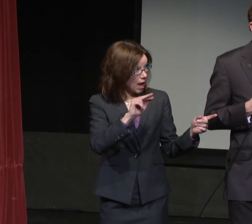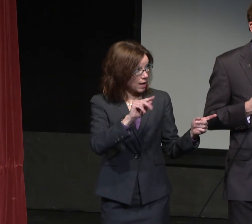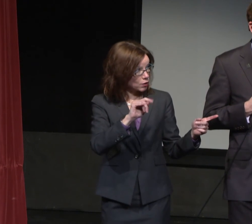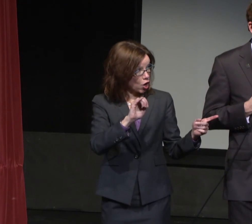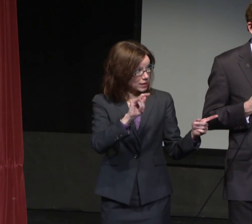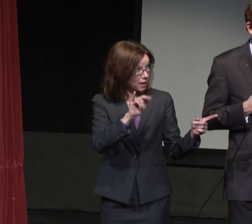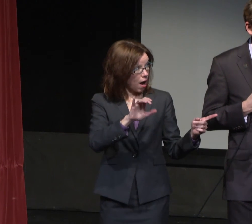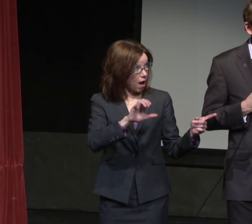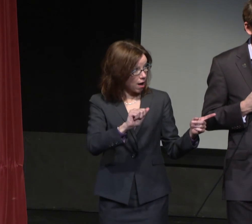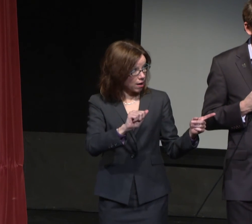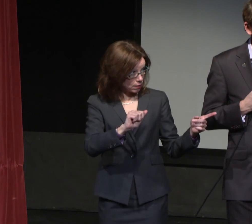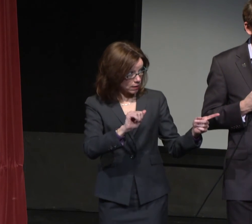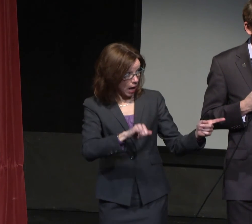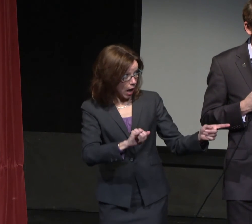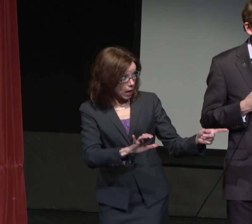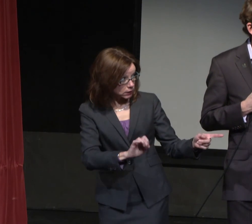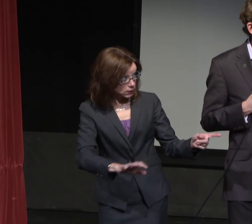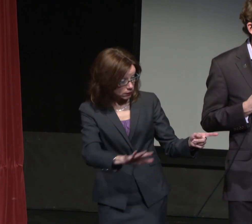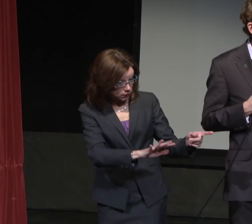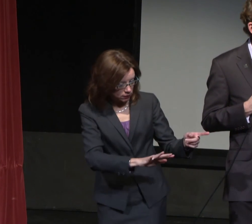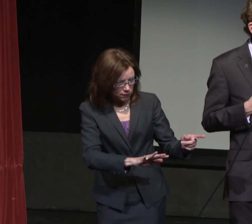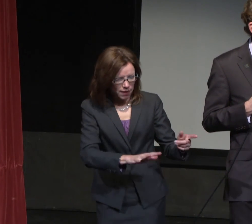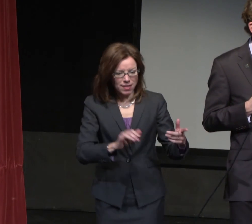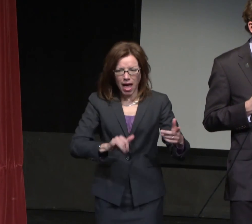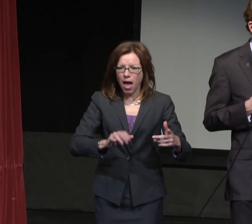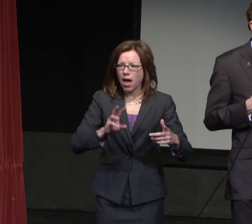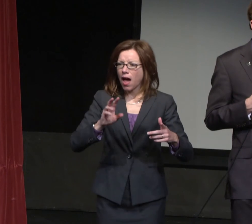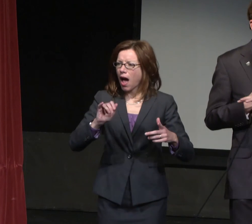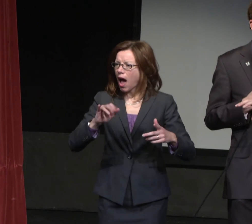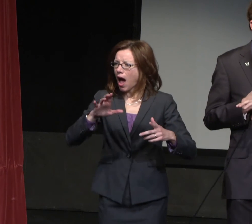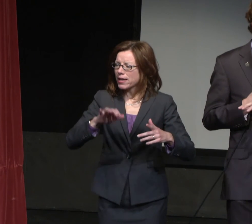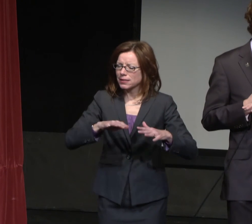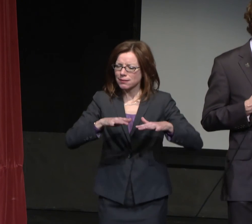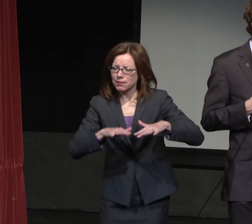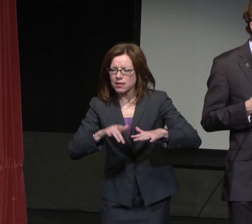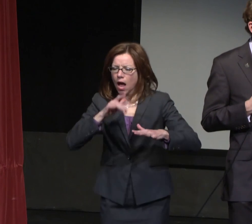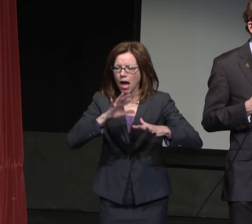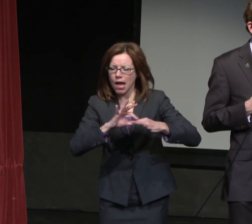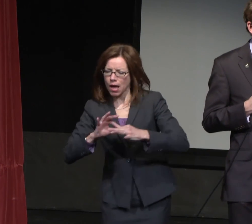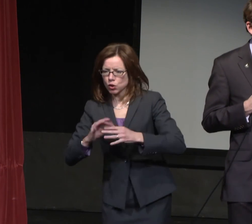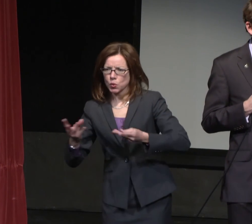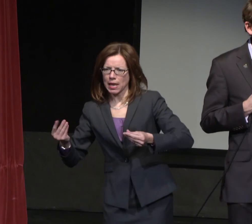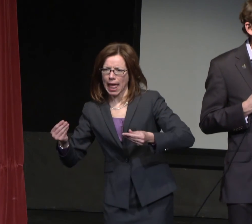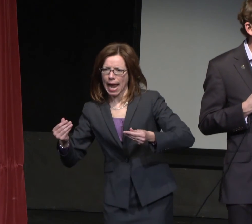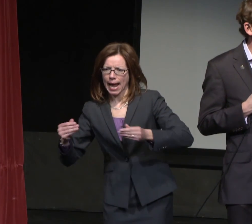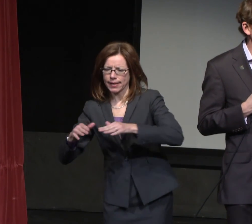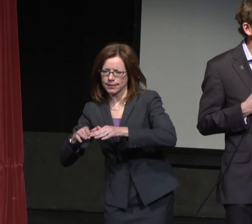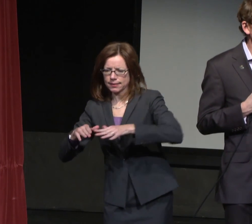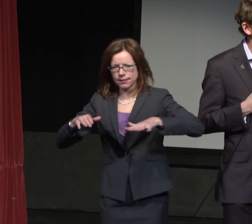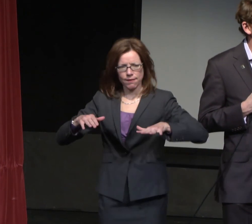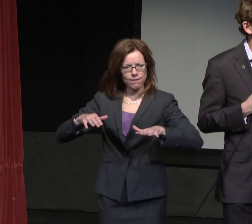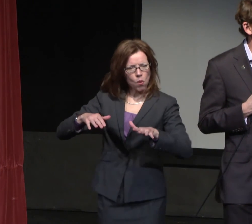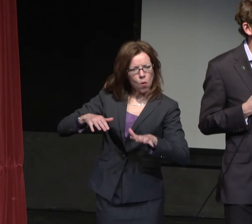of it is floating, it's not on the continent. The floating ice melts, it does not change sea level,